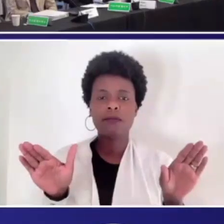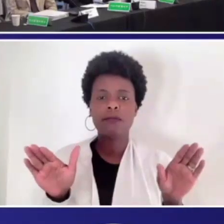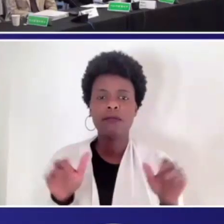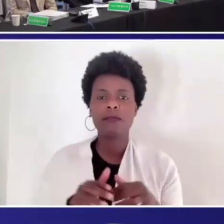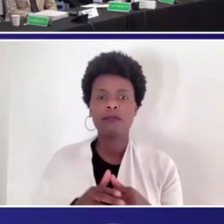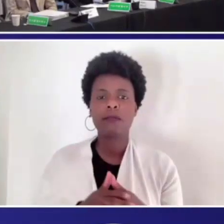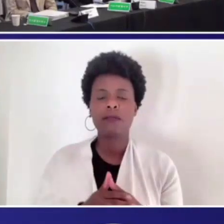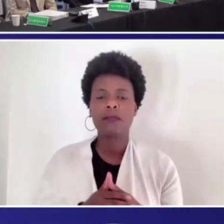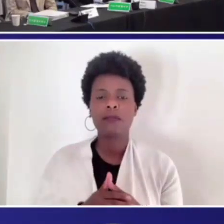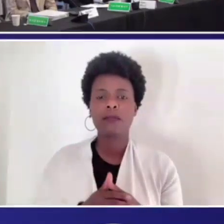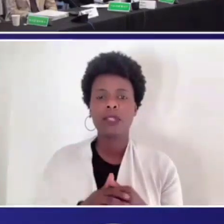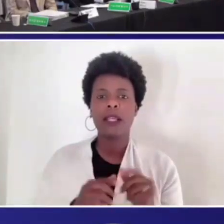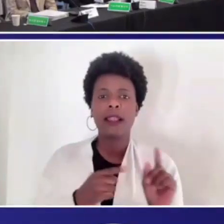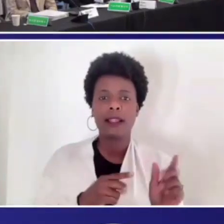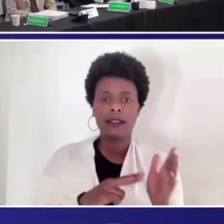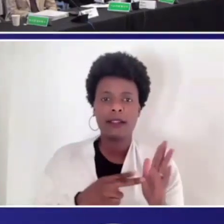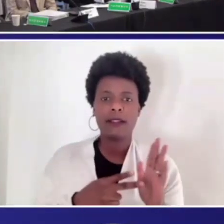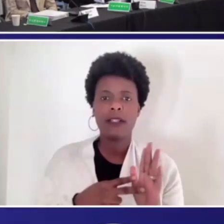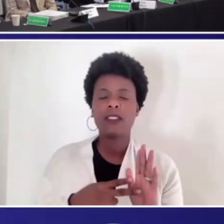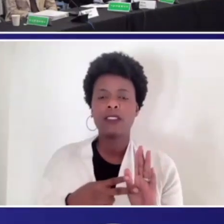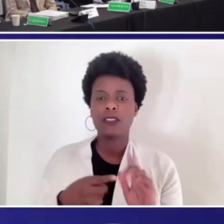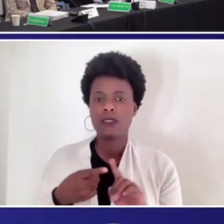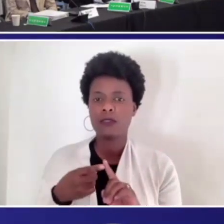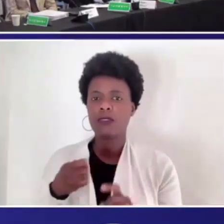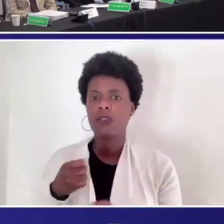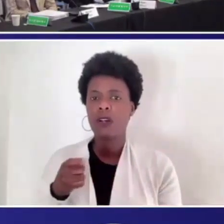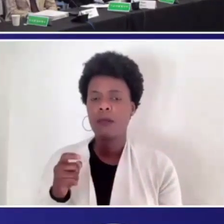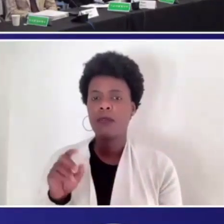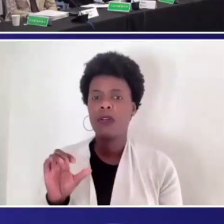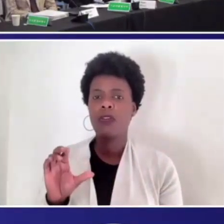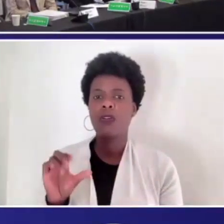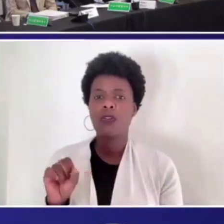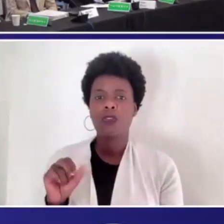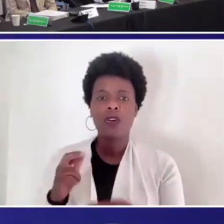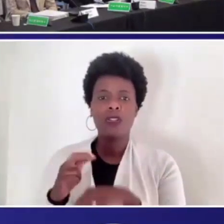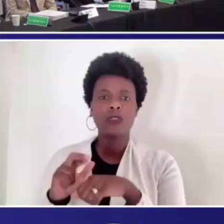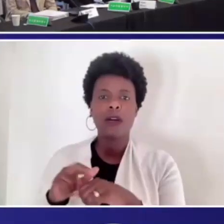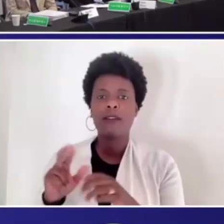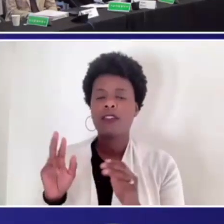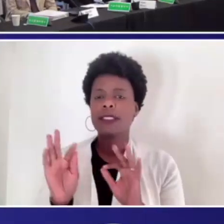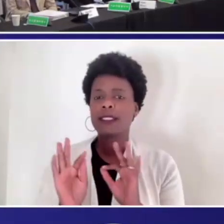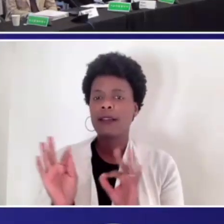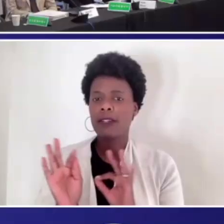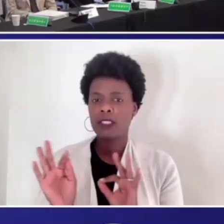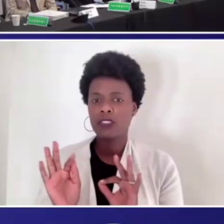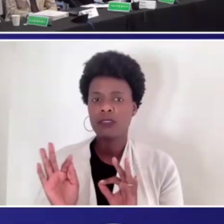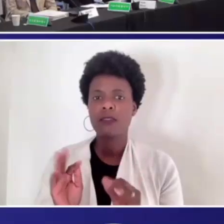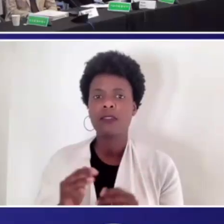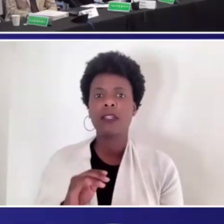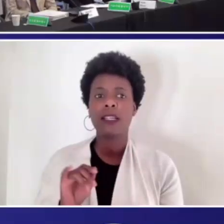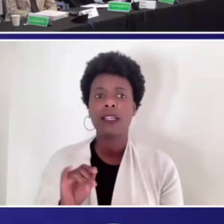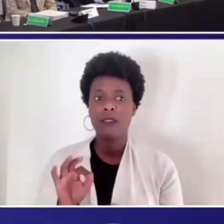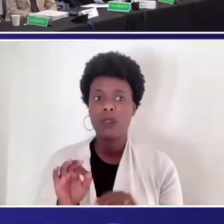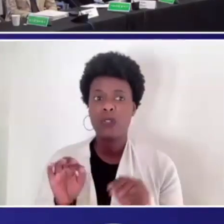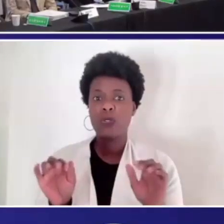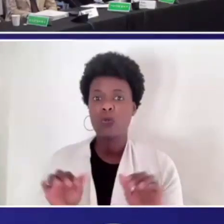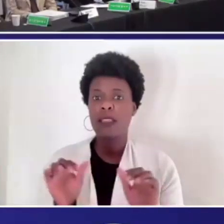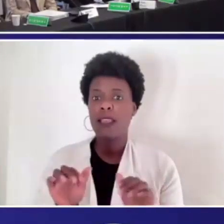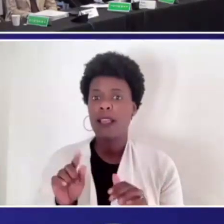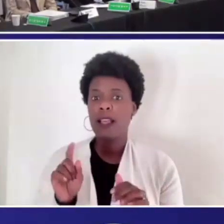this definition from the cross-reference definition. And if you want to do that, I think you need to have very strong